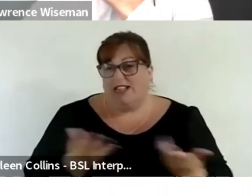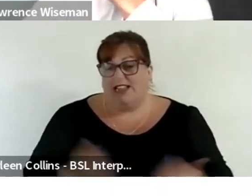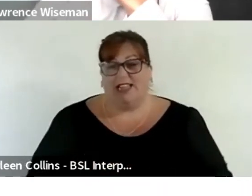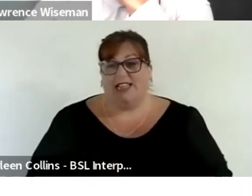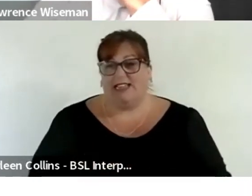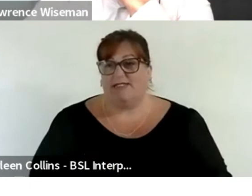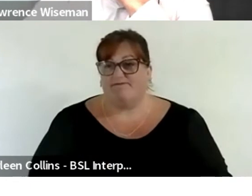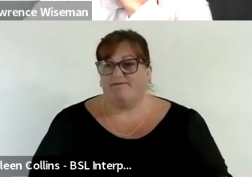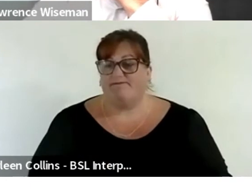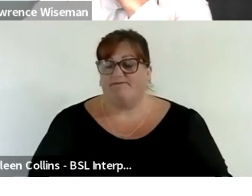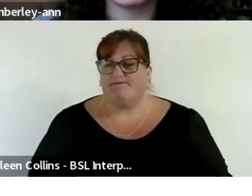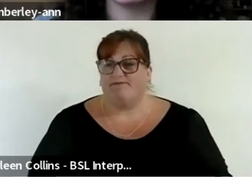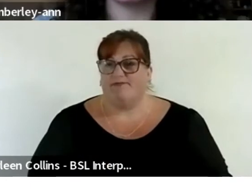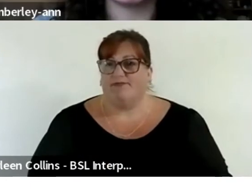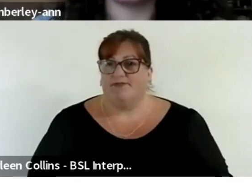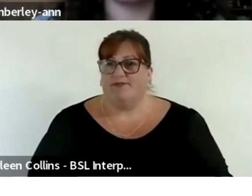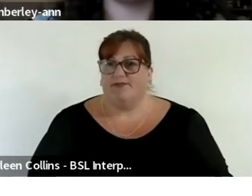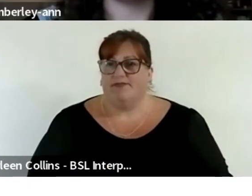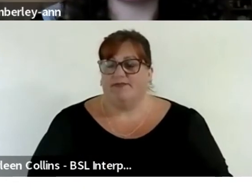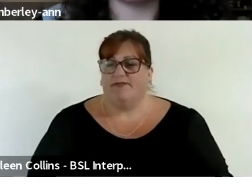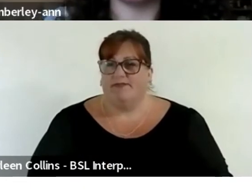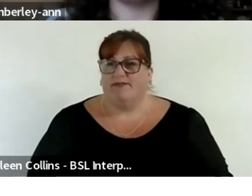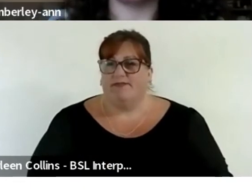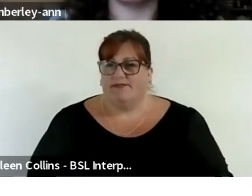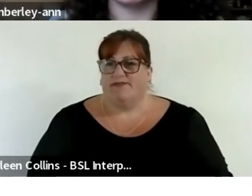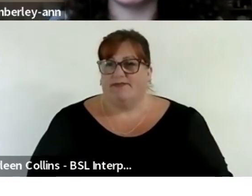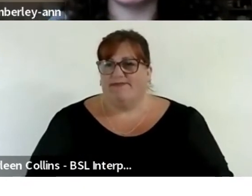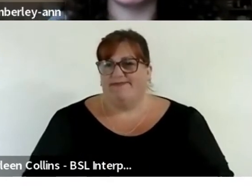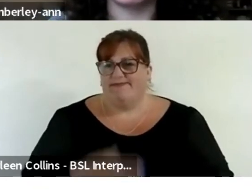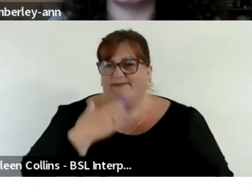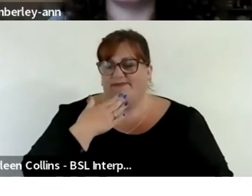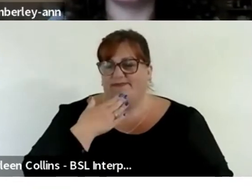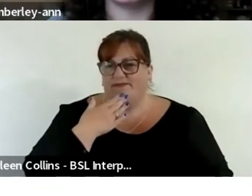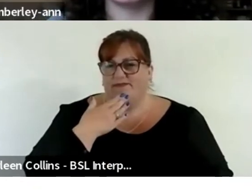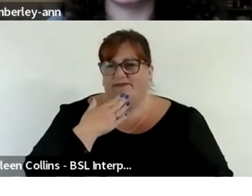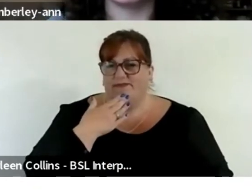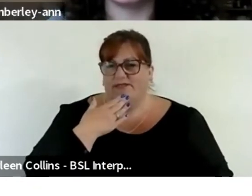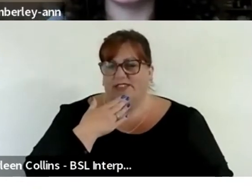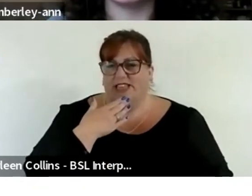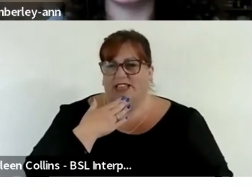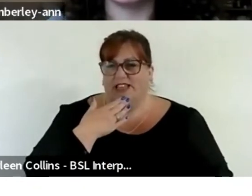That's fair enough. Thank you for those reflections.